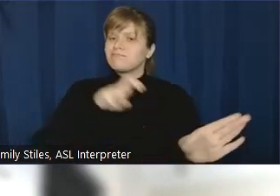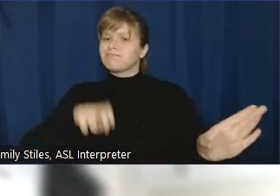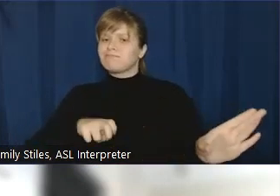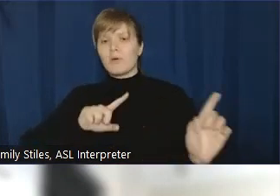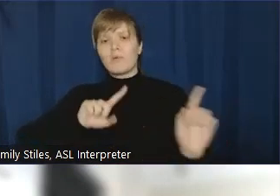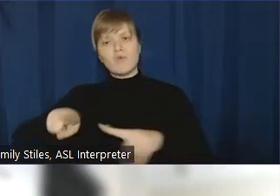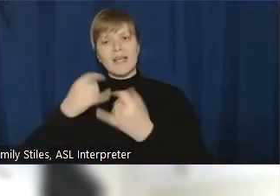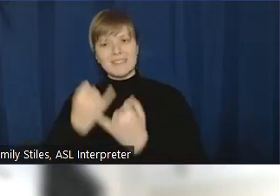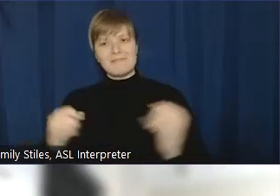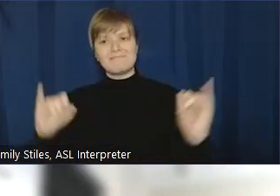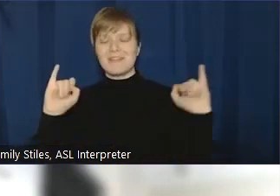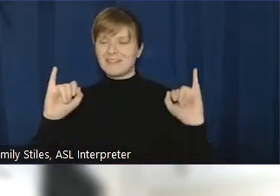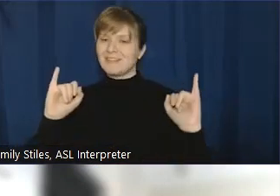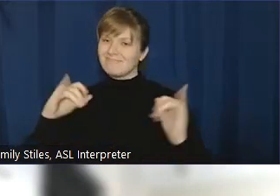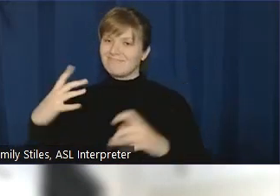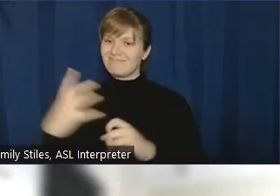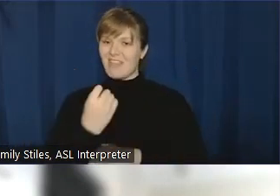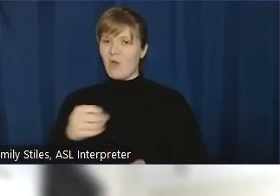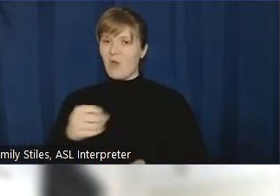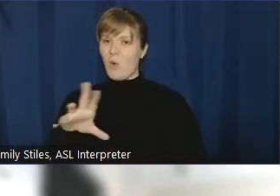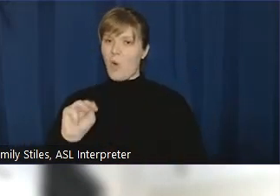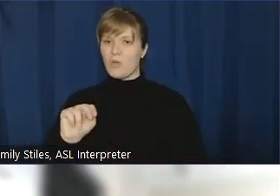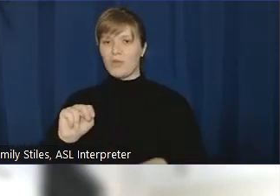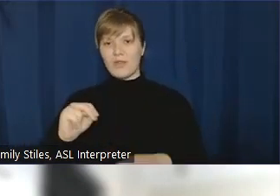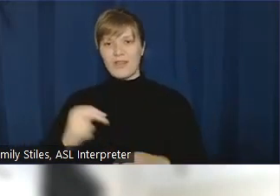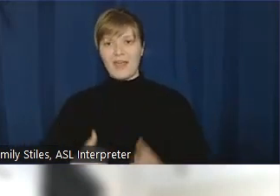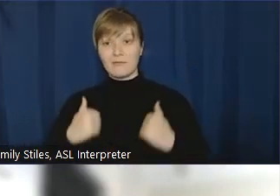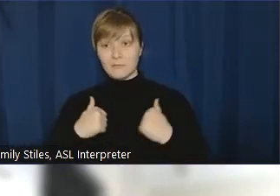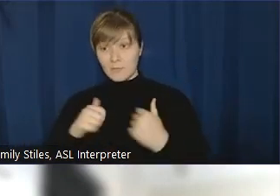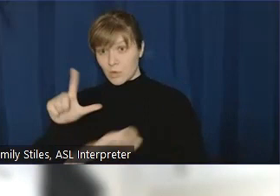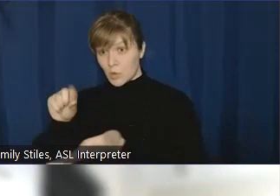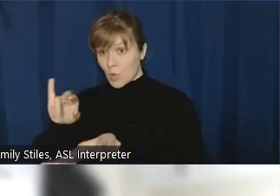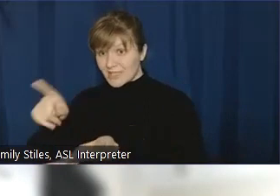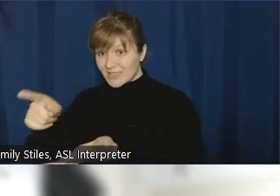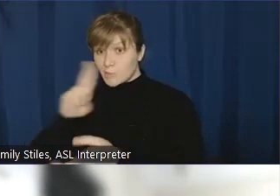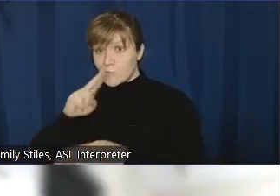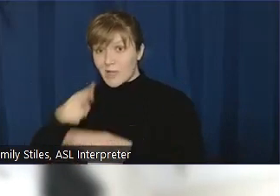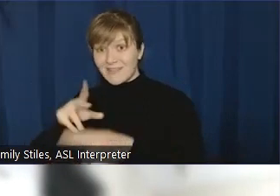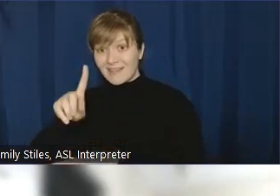But like Lori said earlier with the DIAL calls, some of the top calls that centers